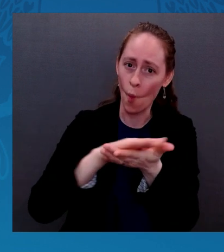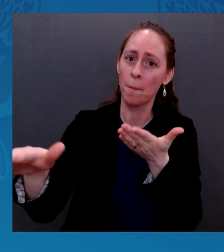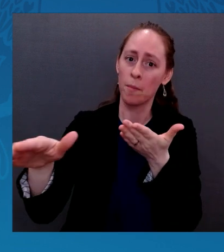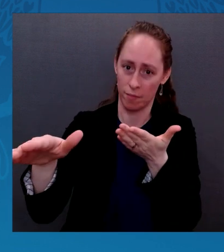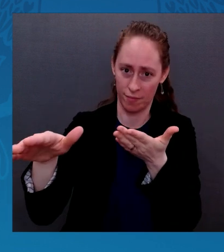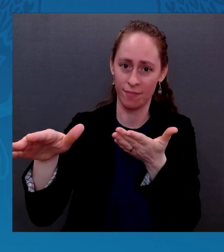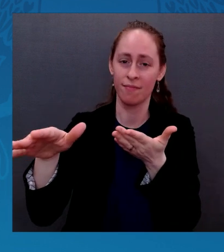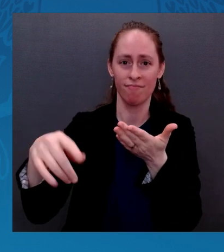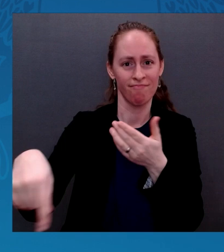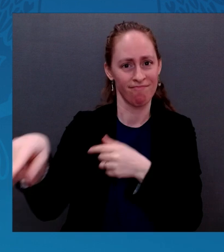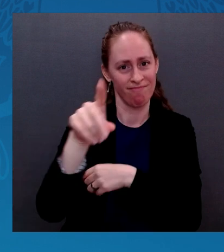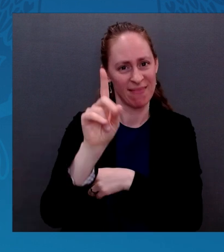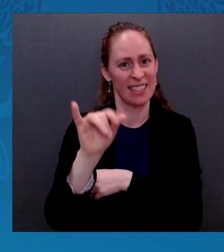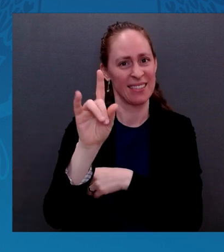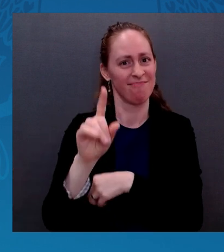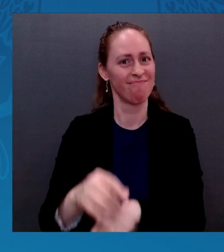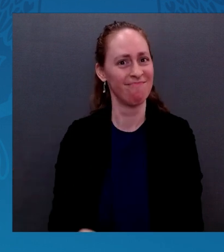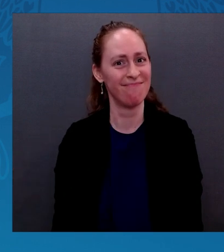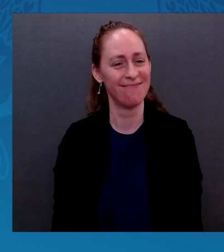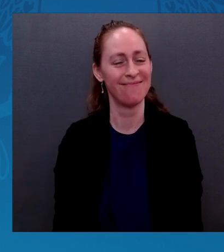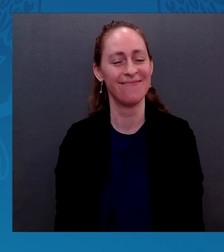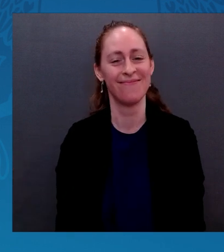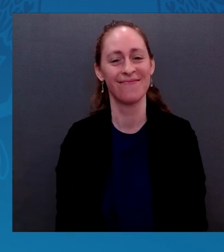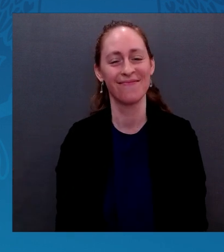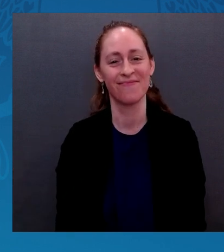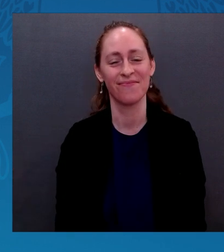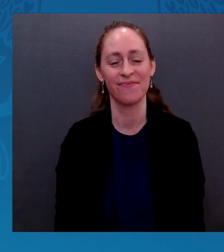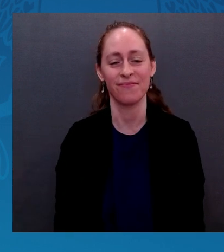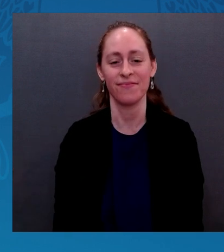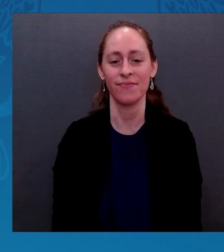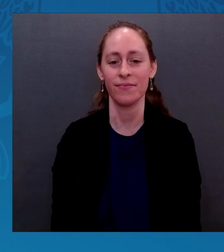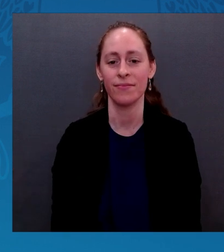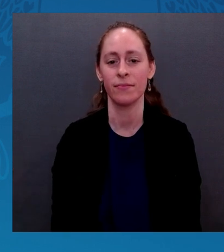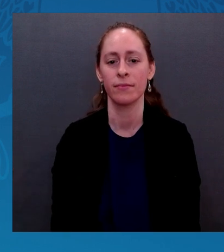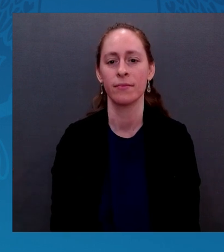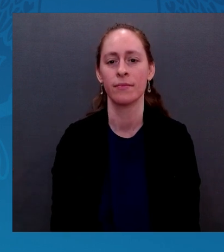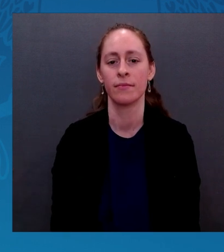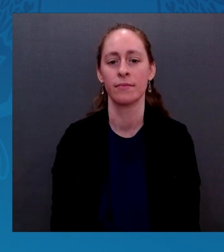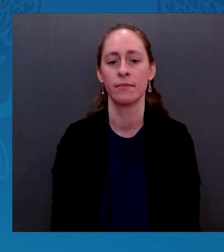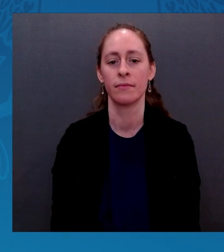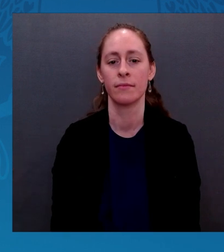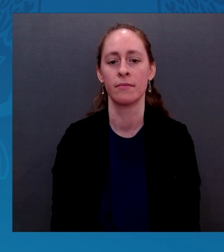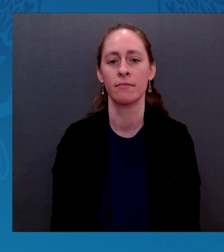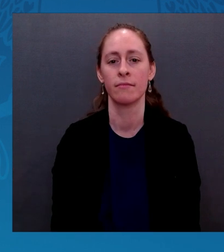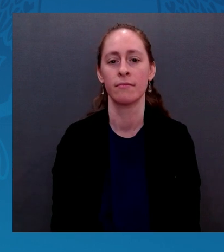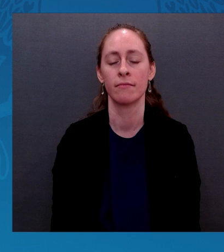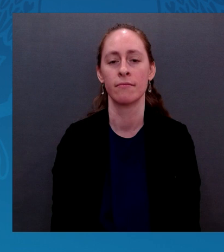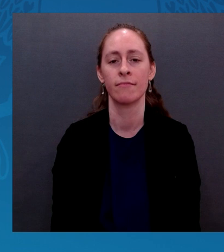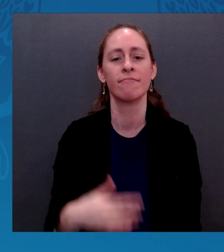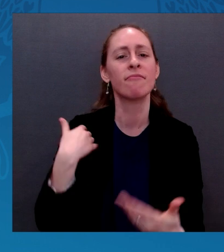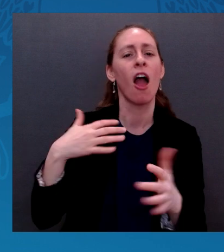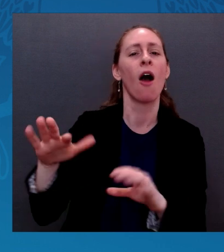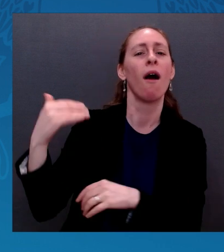As I said to the Vice President administrator early, I think we all thought eight to 10 years would be a reasonable time frame.